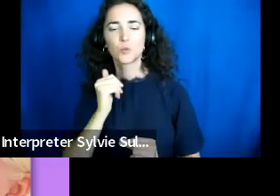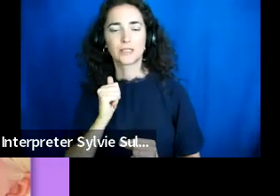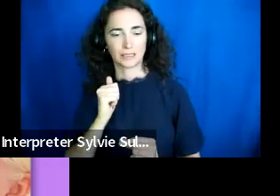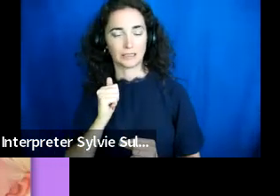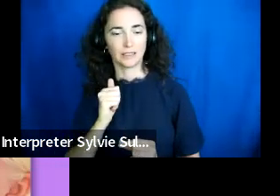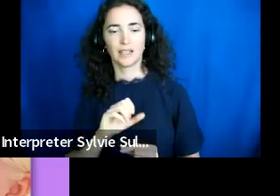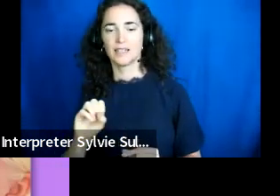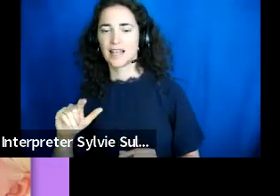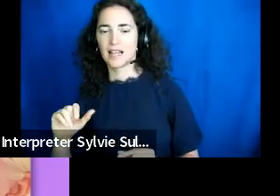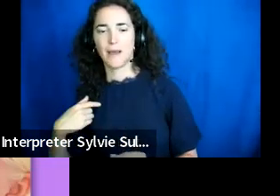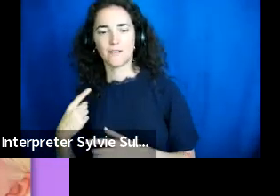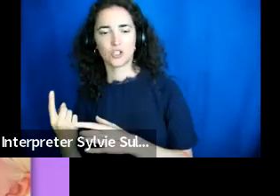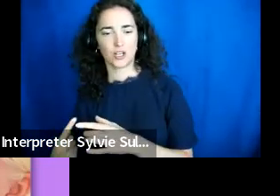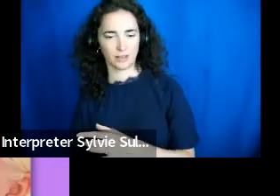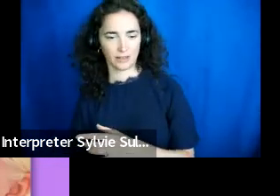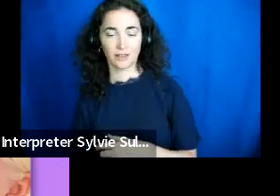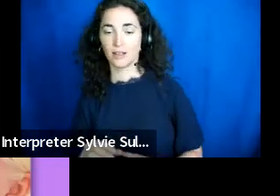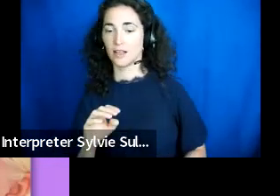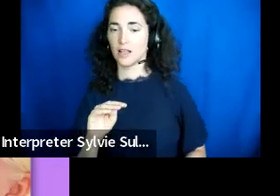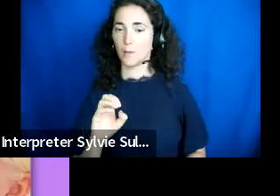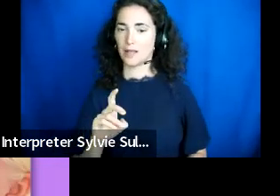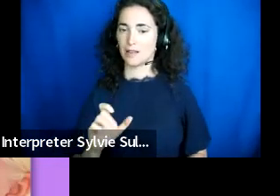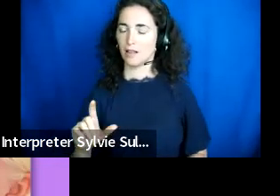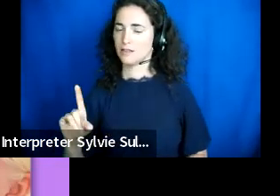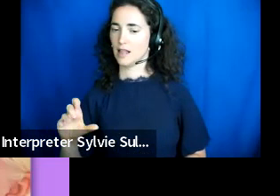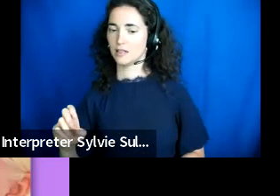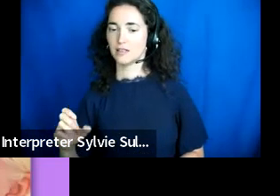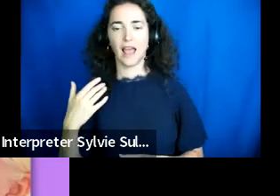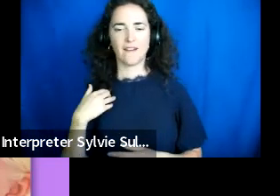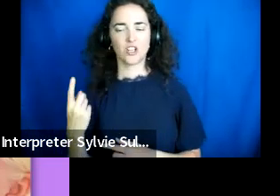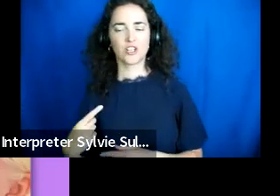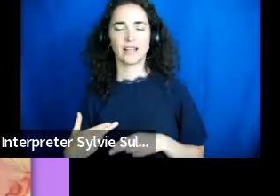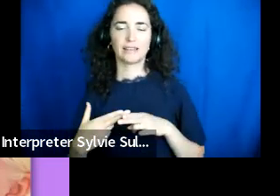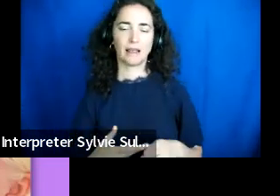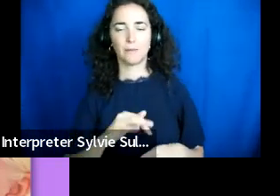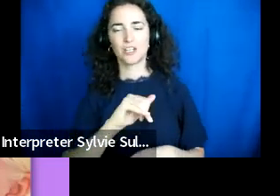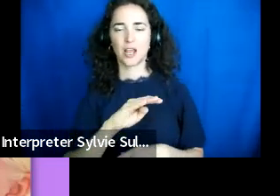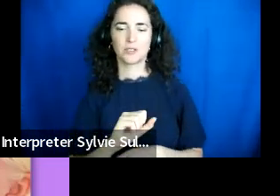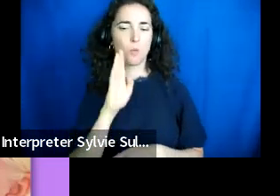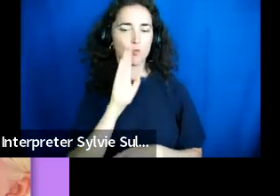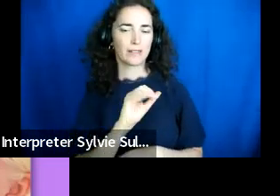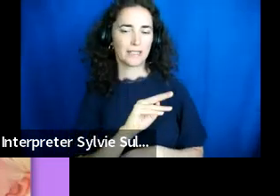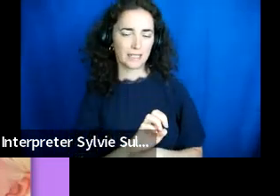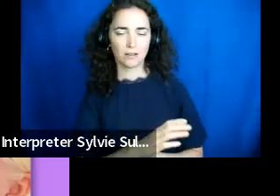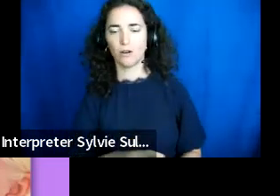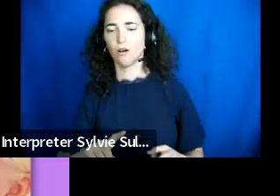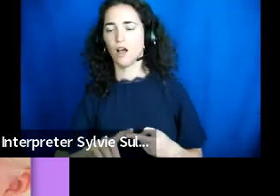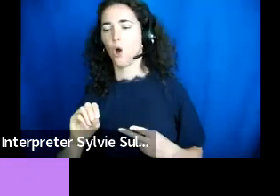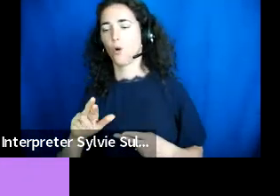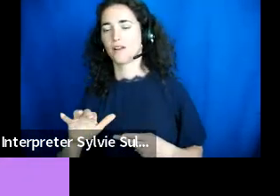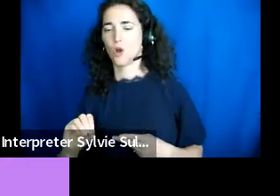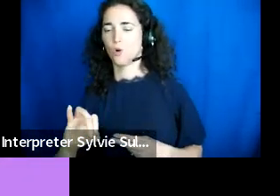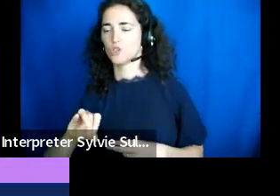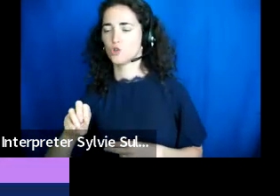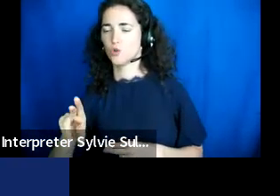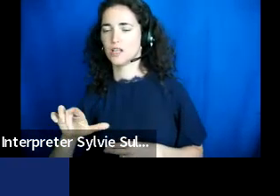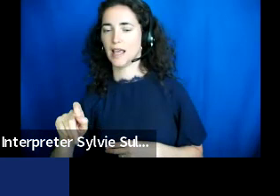Megan and Dylan Couldn't resist getting shakes with names like James Brownie or Oreo. Juliet.